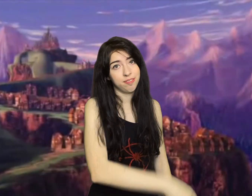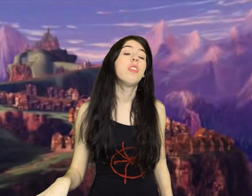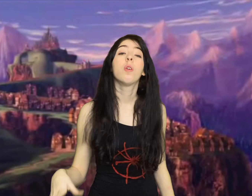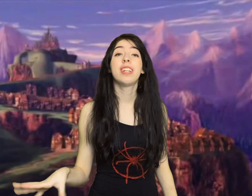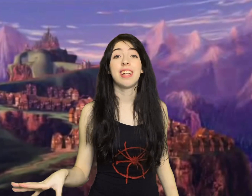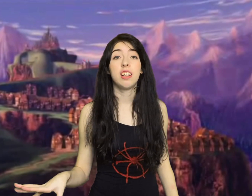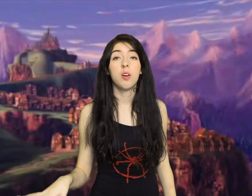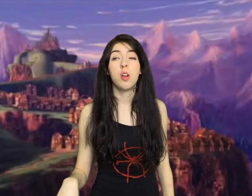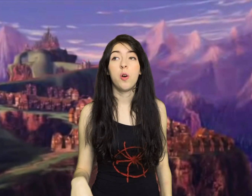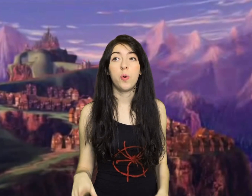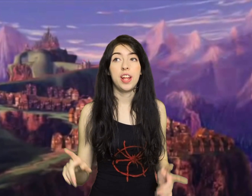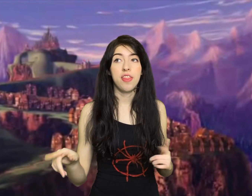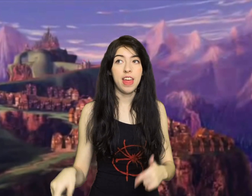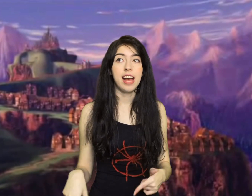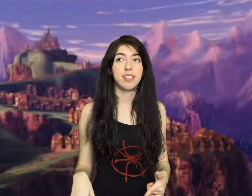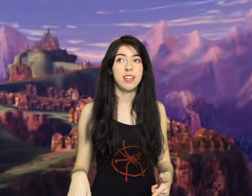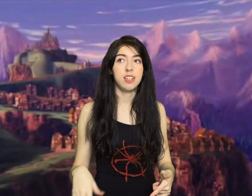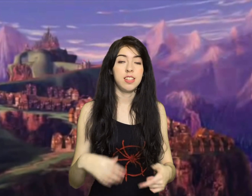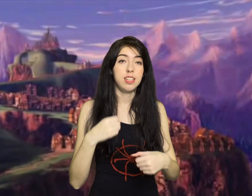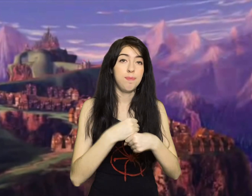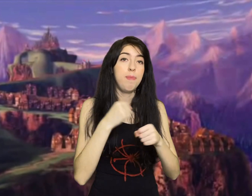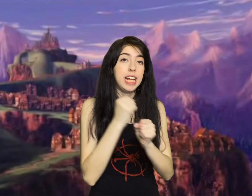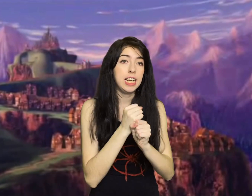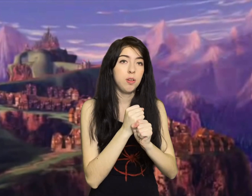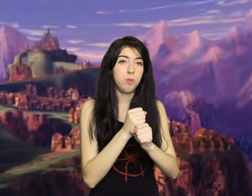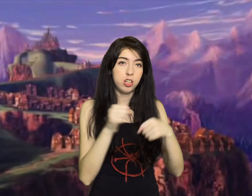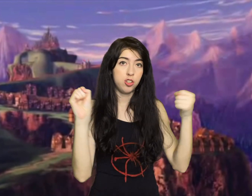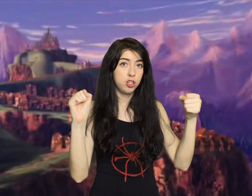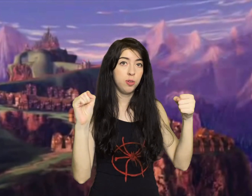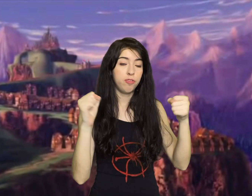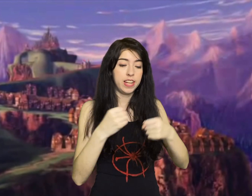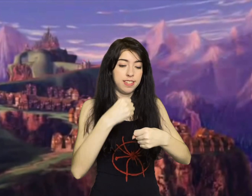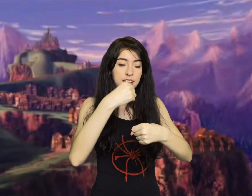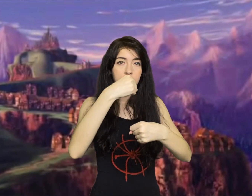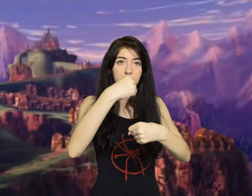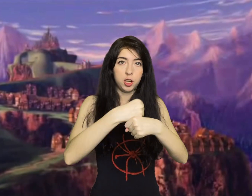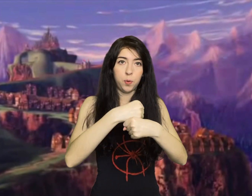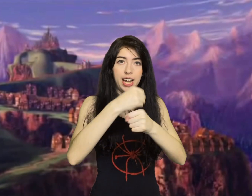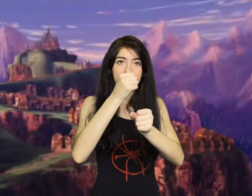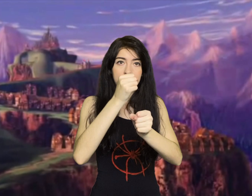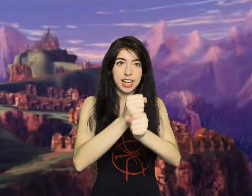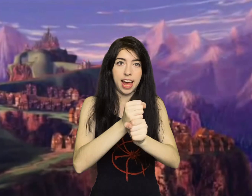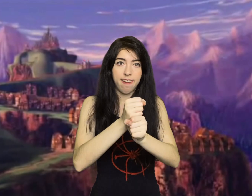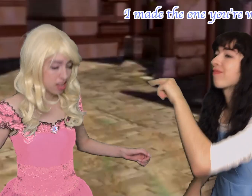the only sign you don't know in that sentence is MADE which is two fists going like that